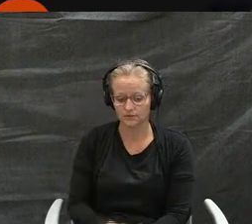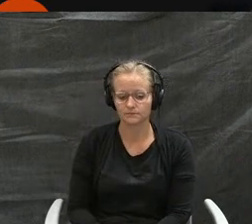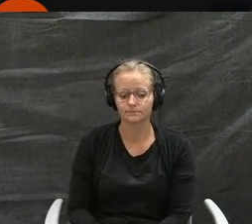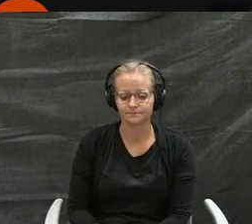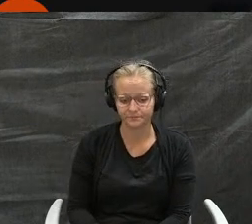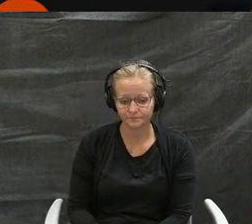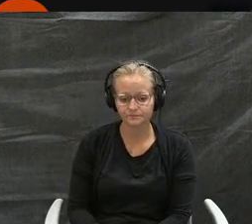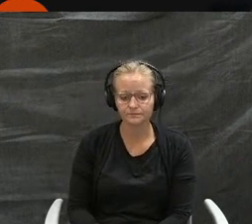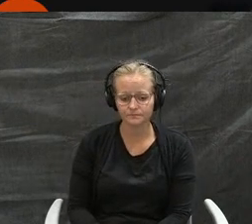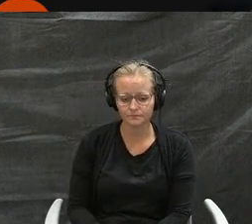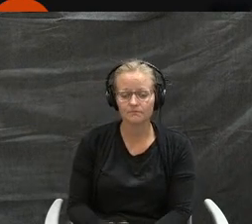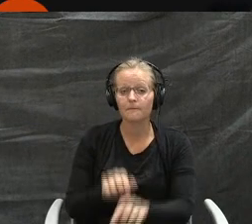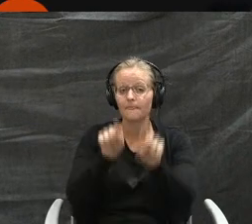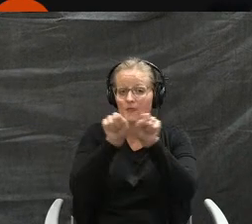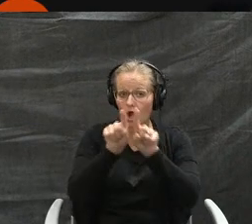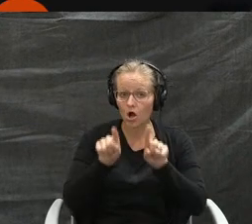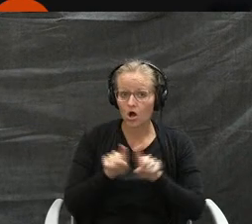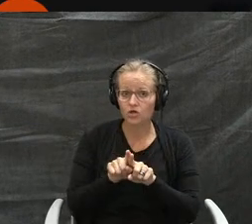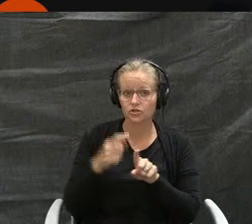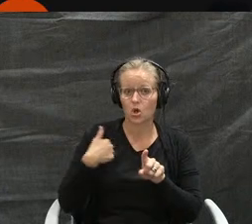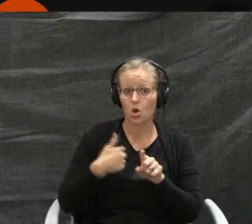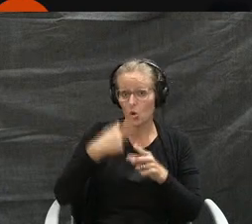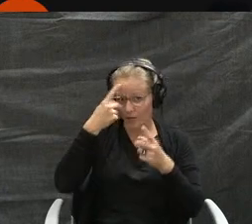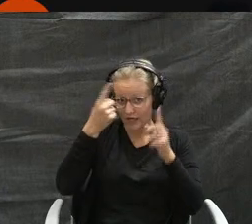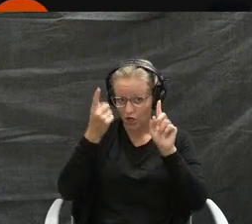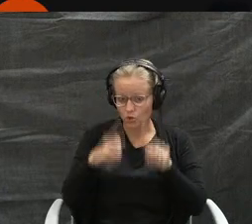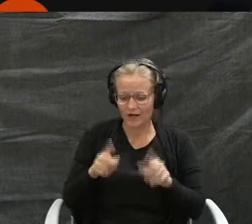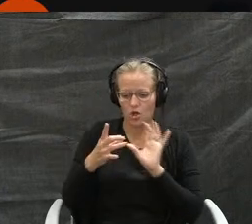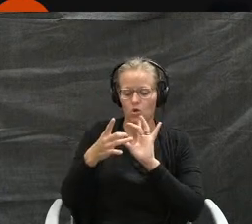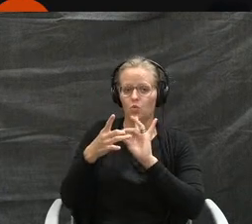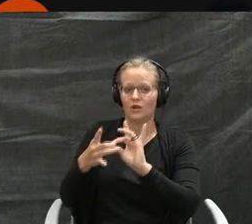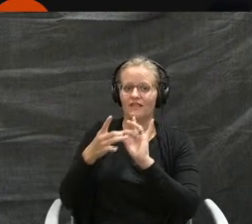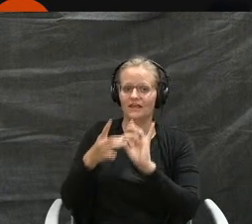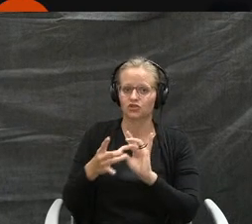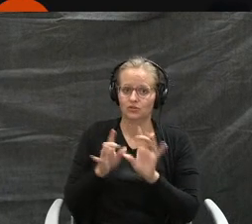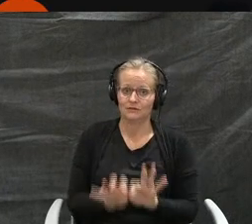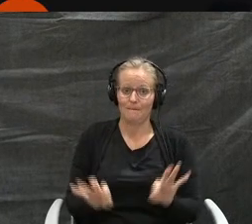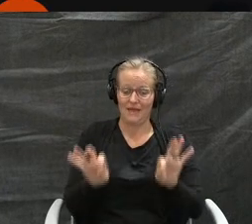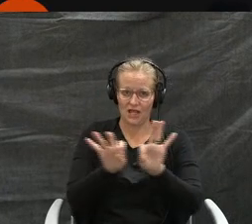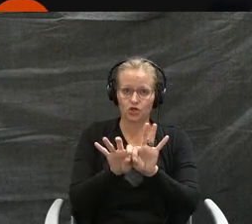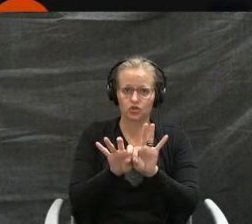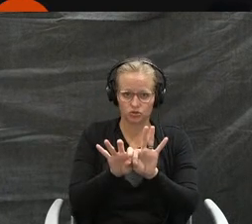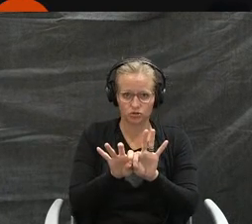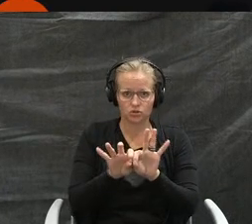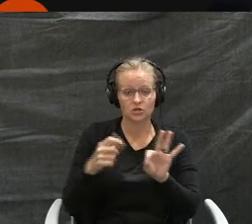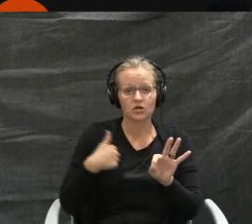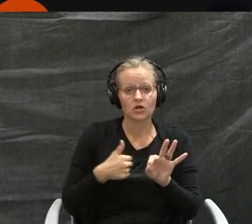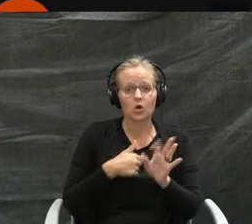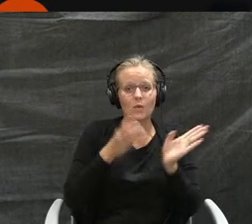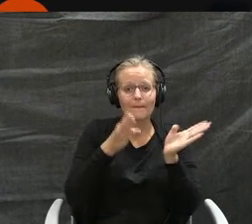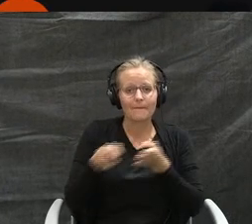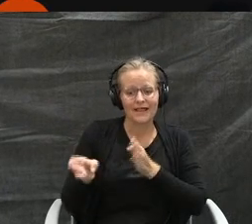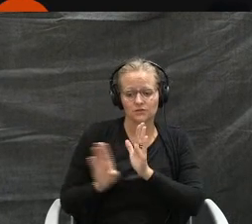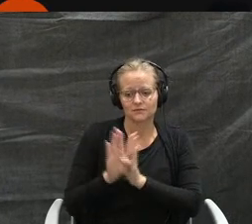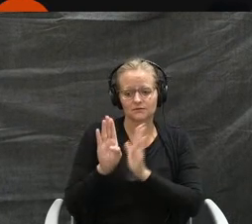We also, uh, agreed that relationships matter. We plan on developing student teacher